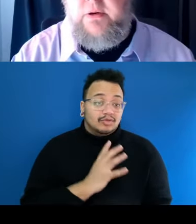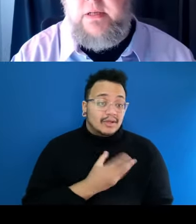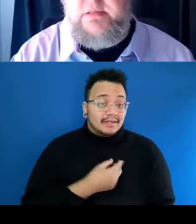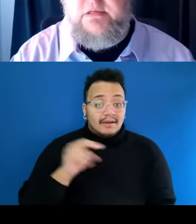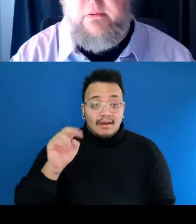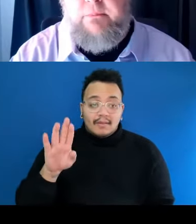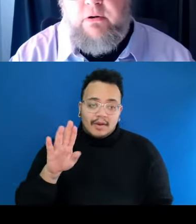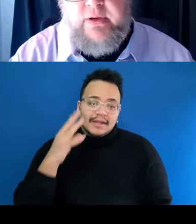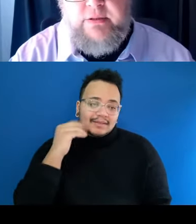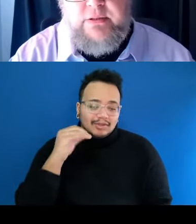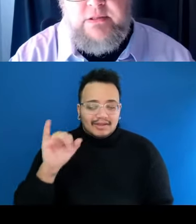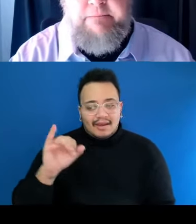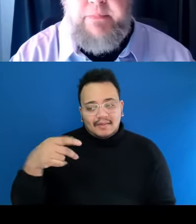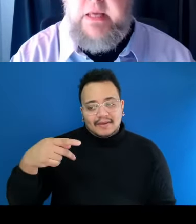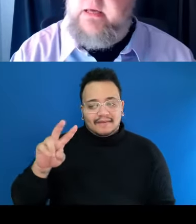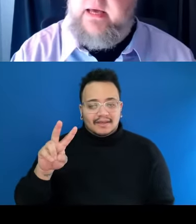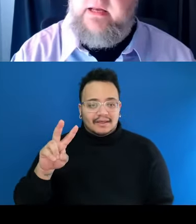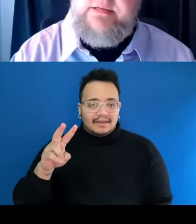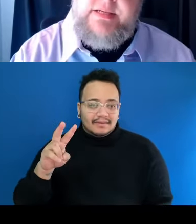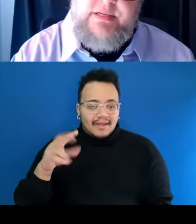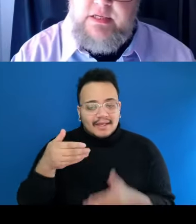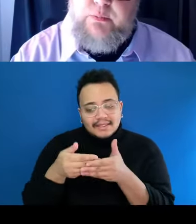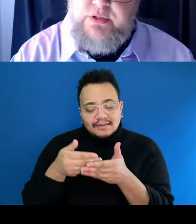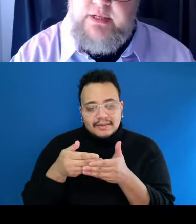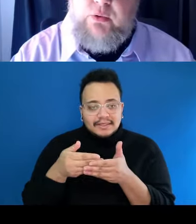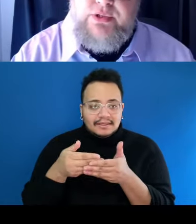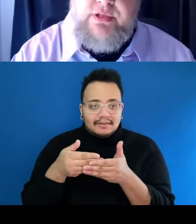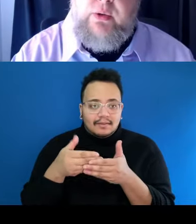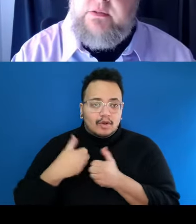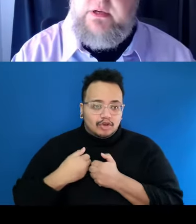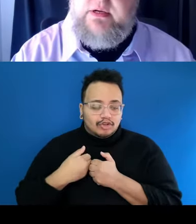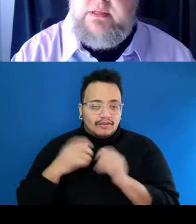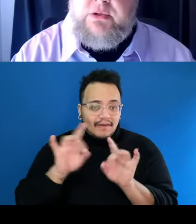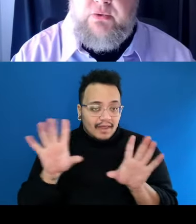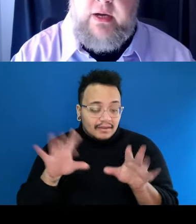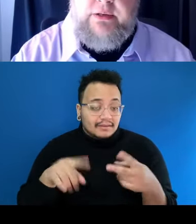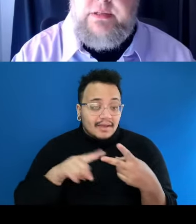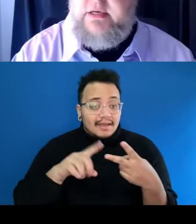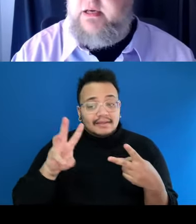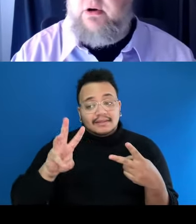experience intimate partner violence and 66% or so experience sexual violence.